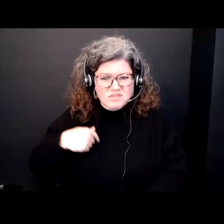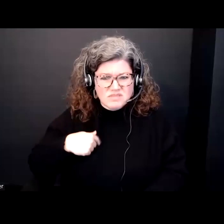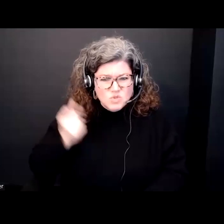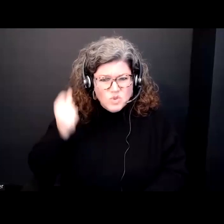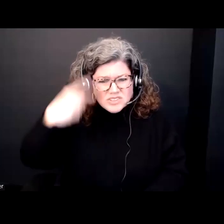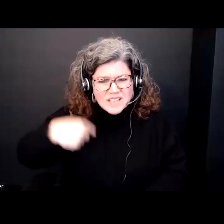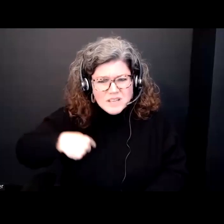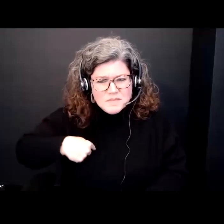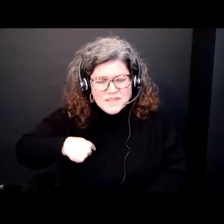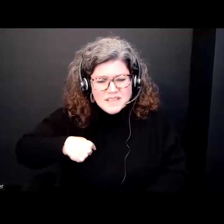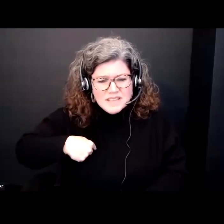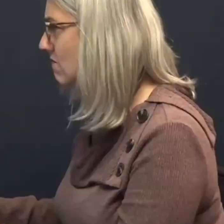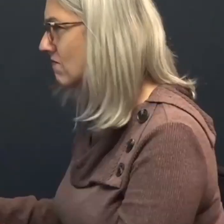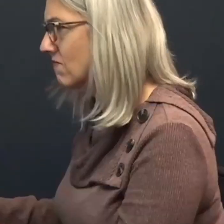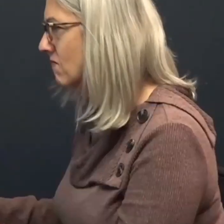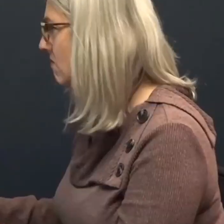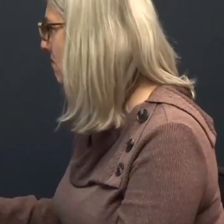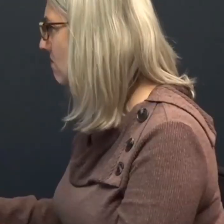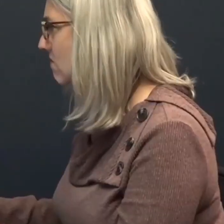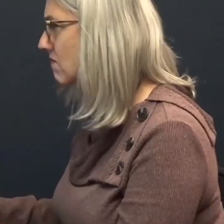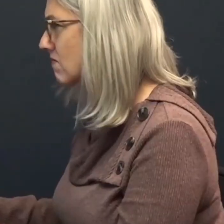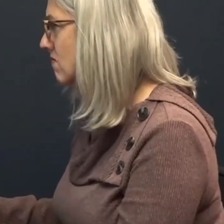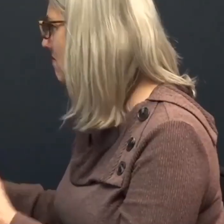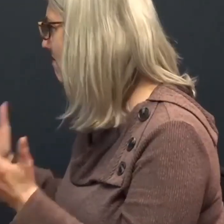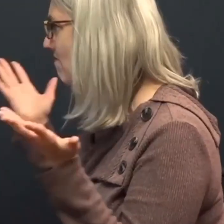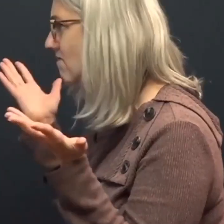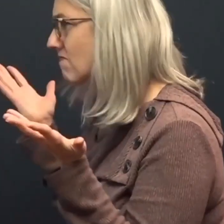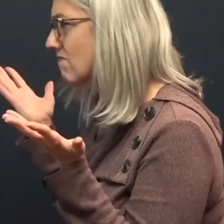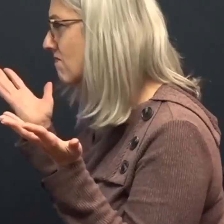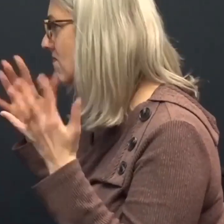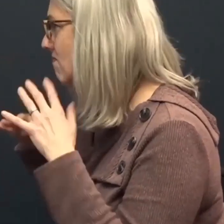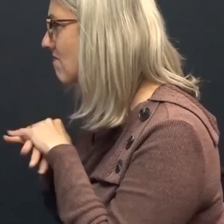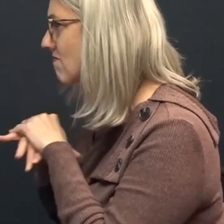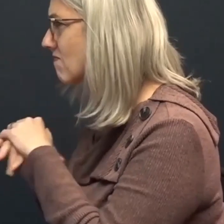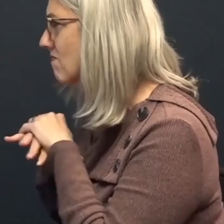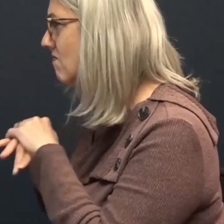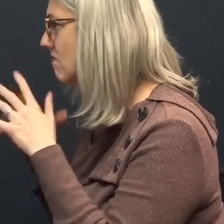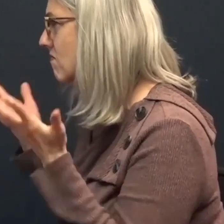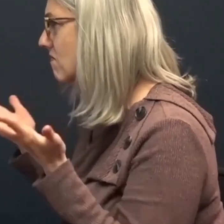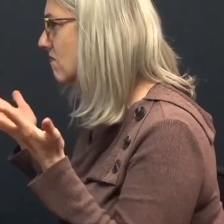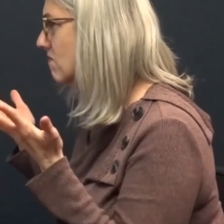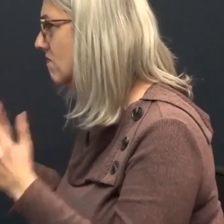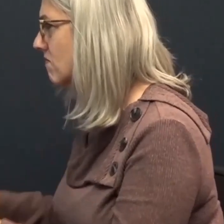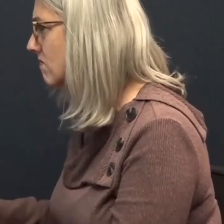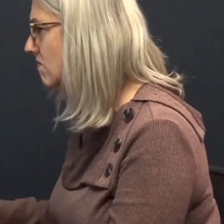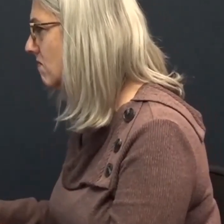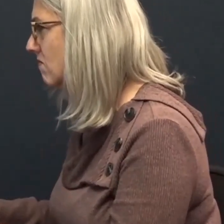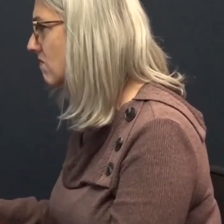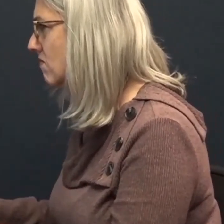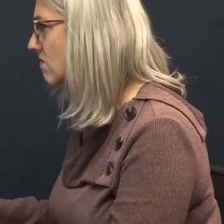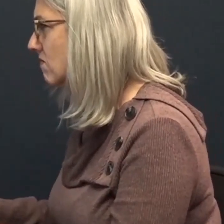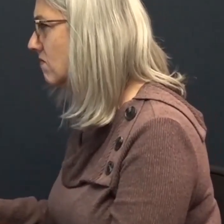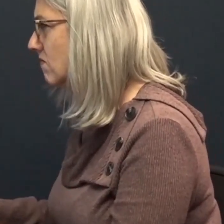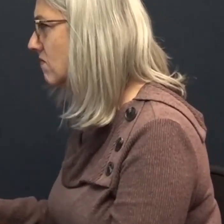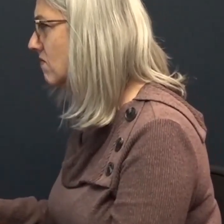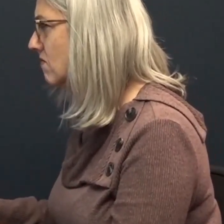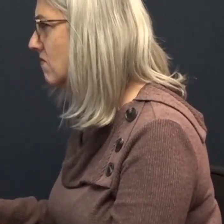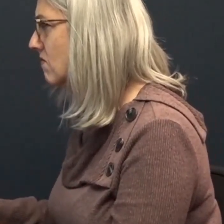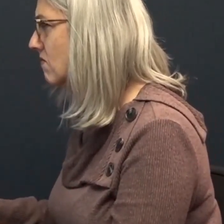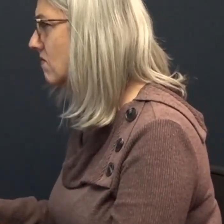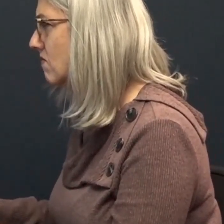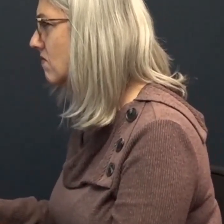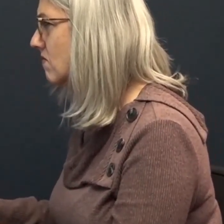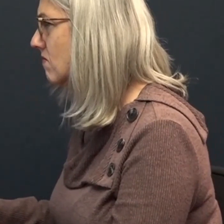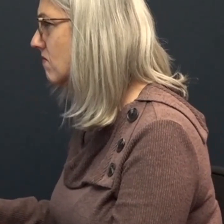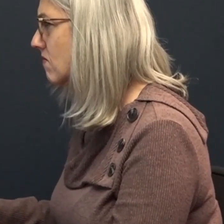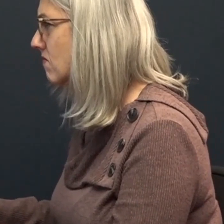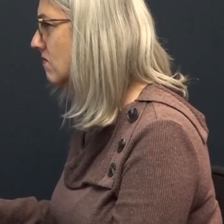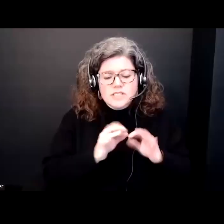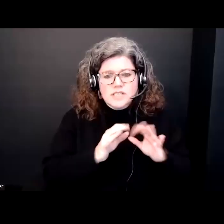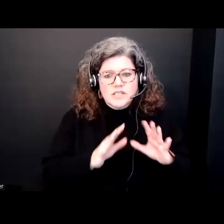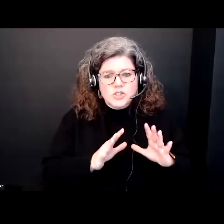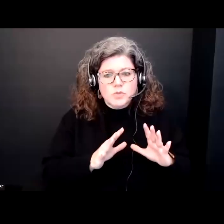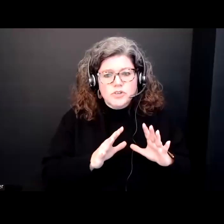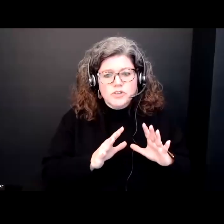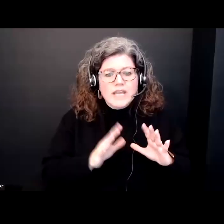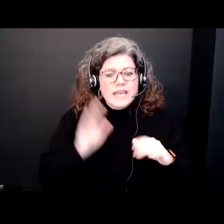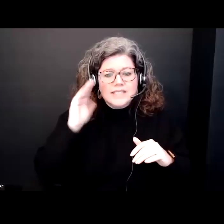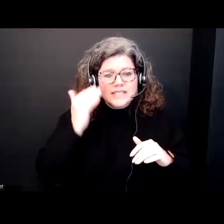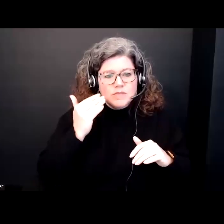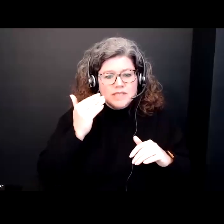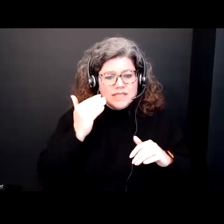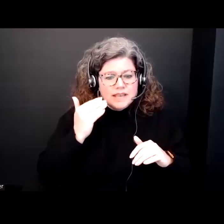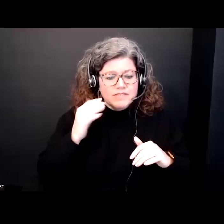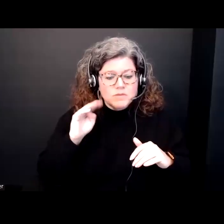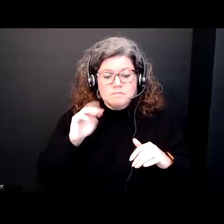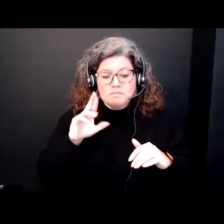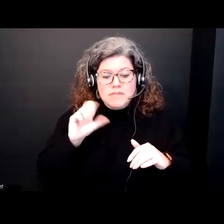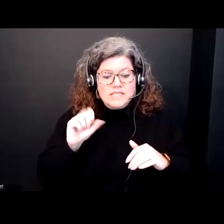me? I need a tactile sign language interpreter and doctor this is The Interpreter it seems as if Miss